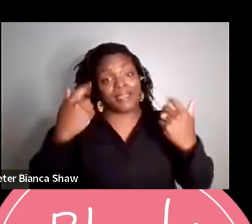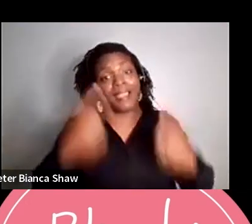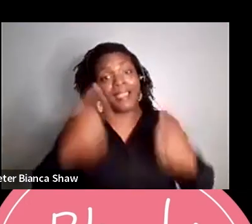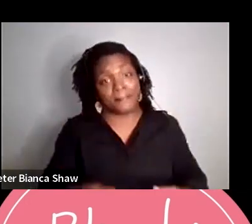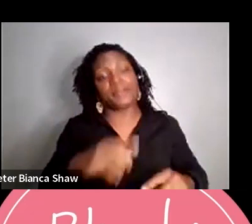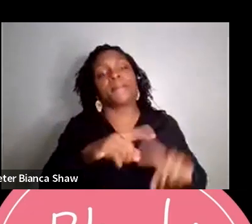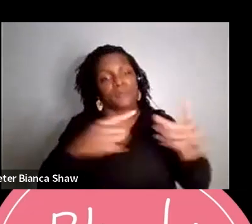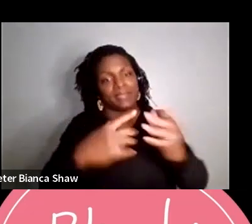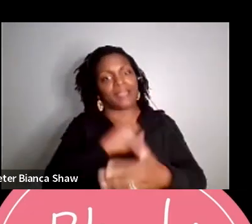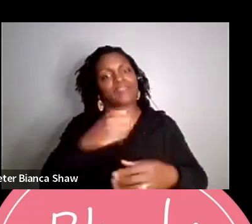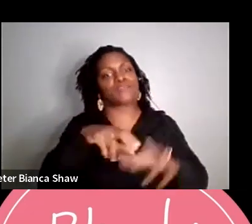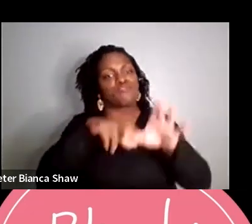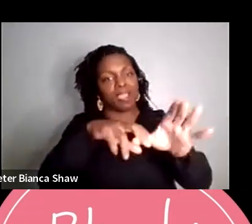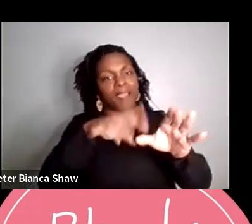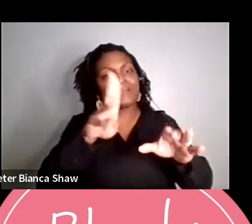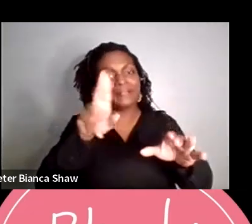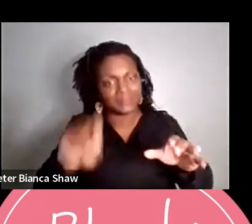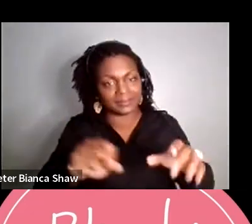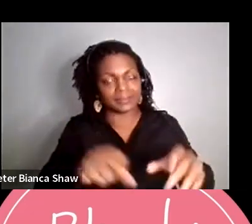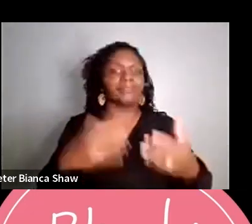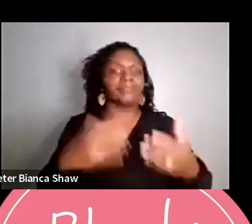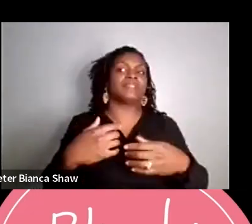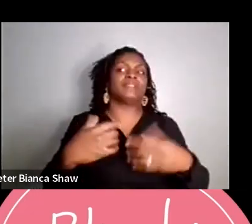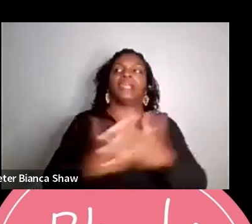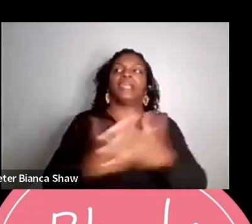We got to go to the Mall we got to go as you'll sell.